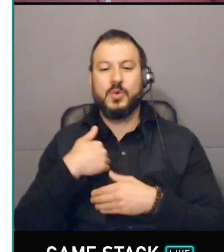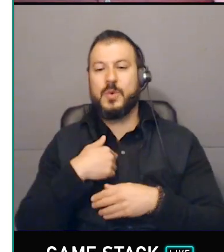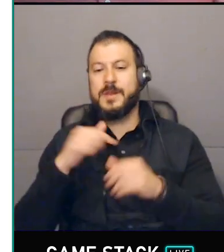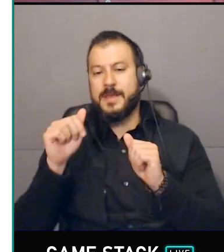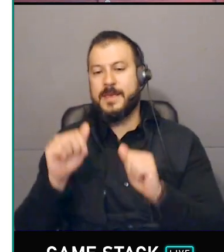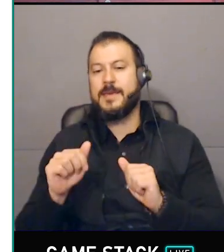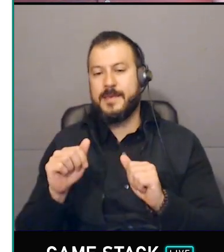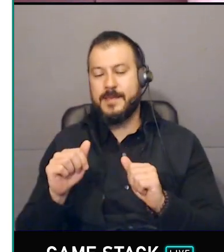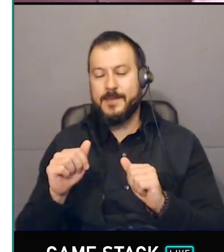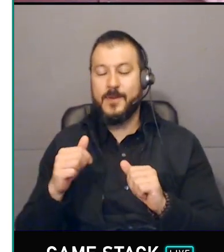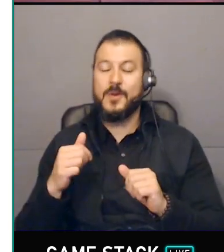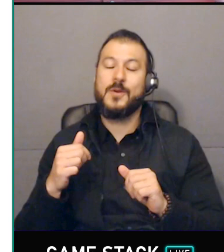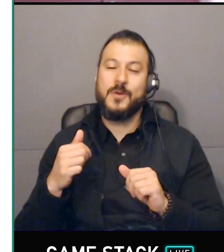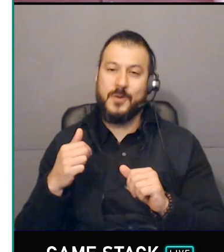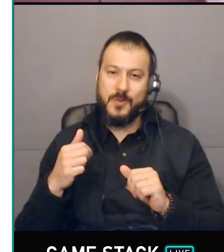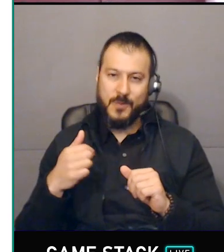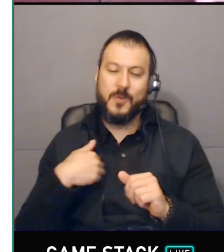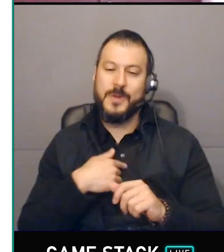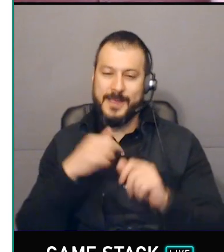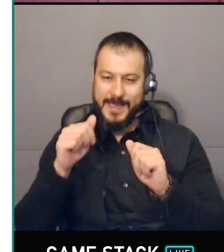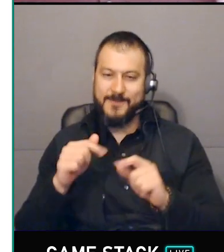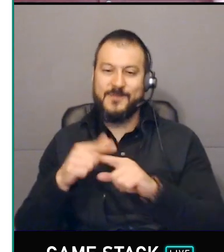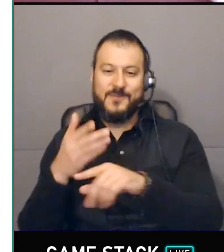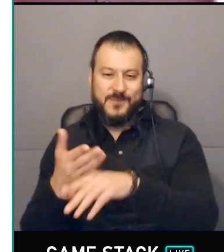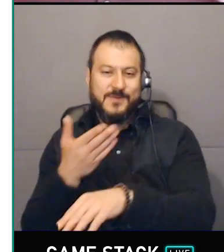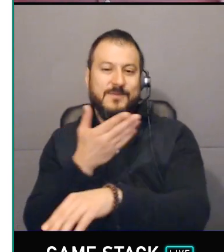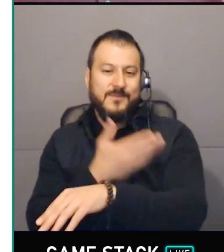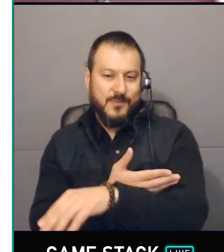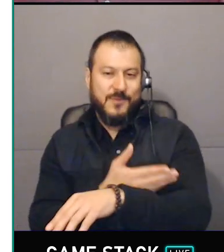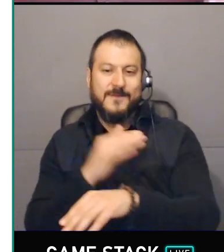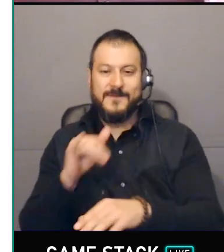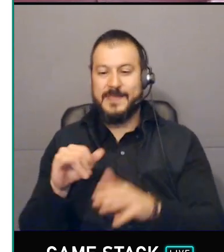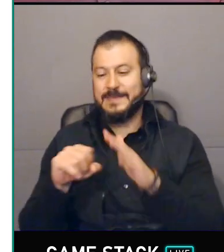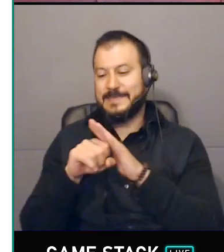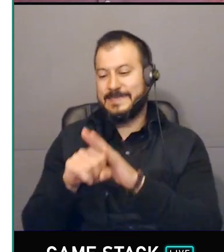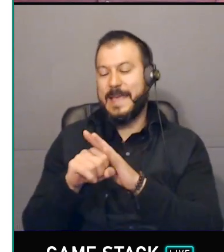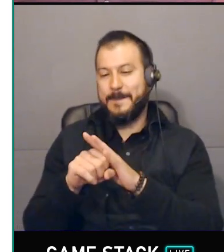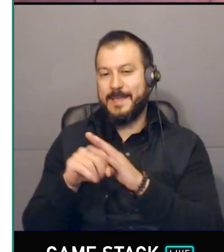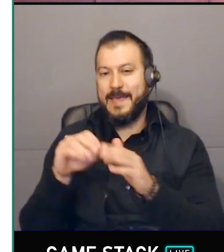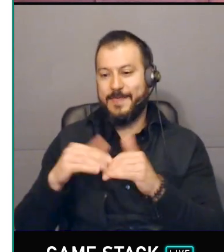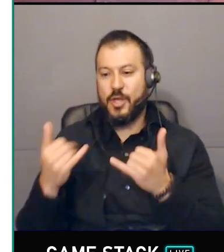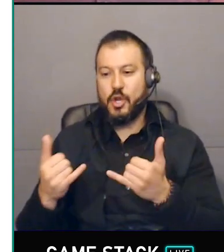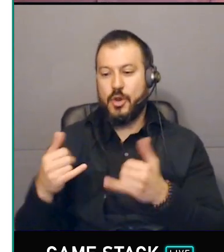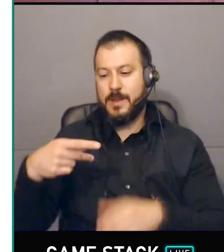we're able to improve the sampling at the current pixel.